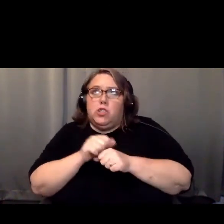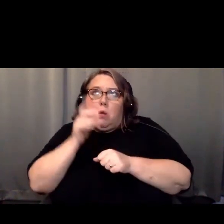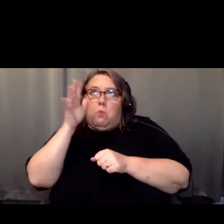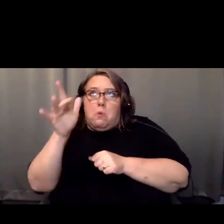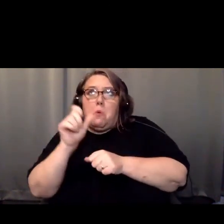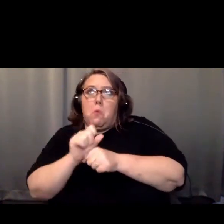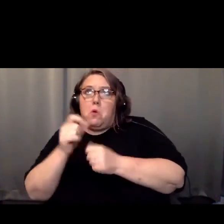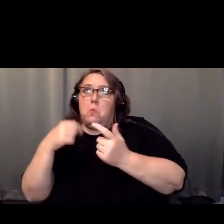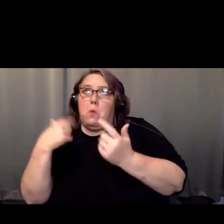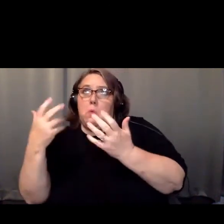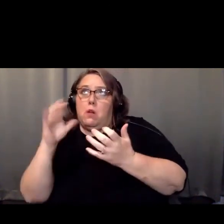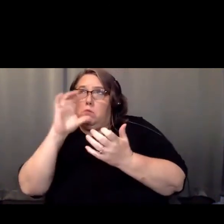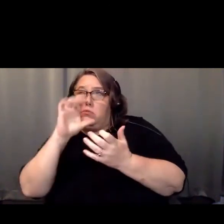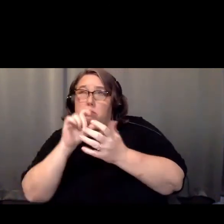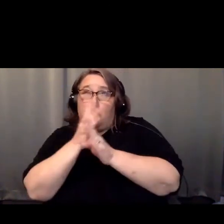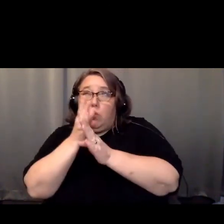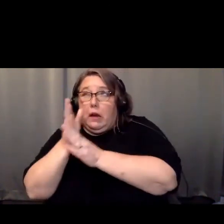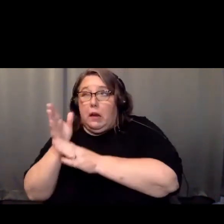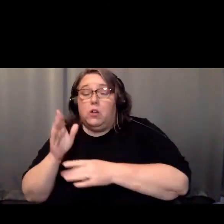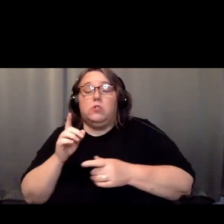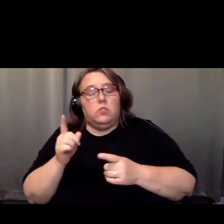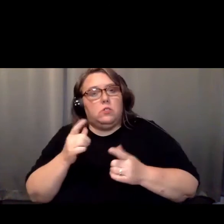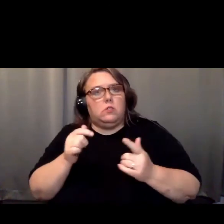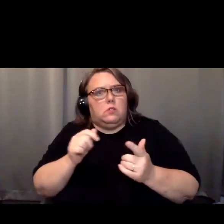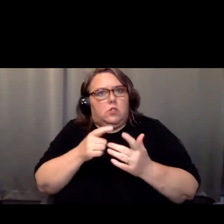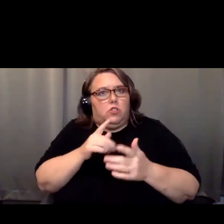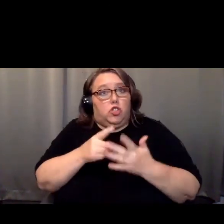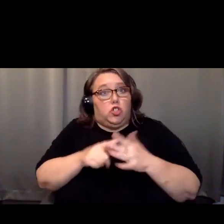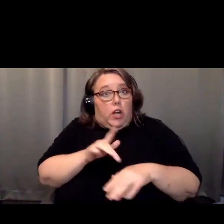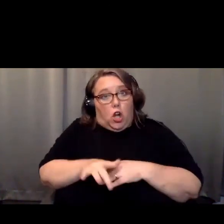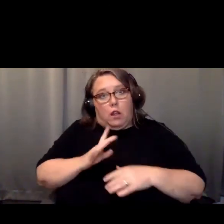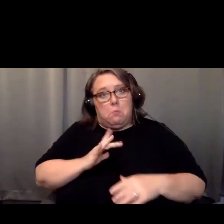but there are a number of studies that point out